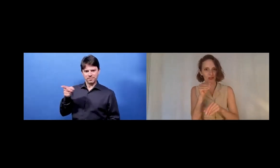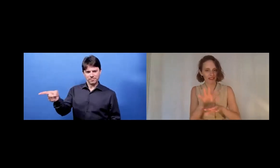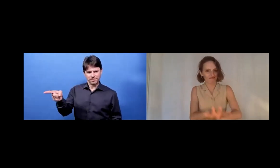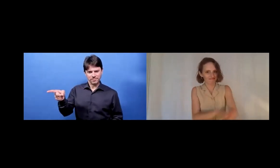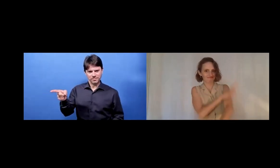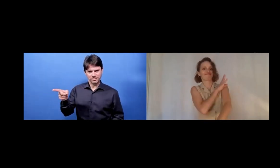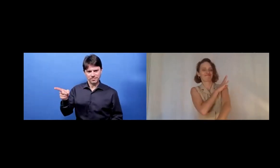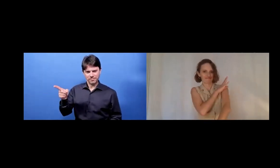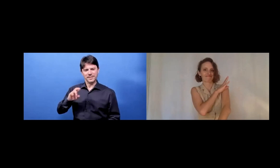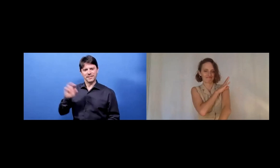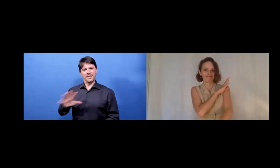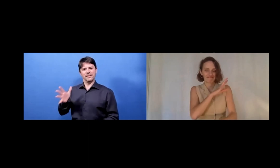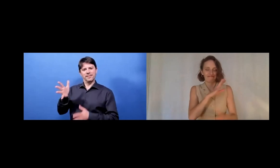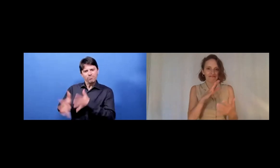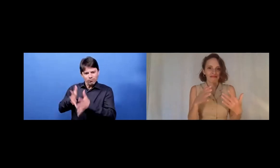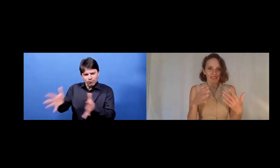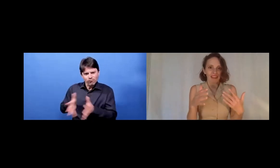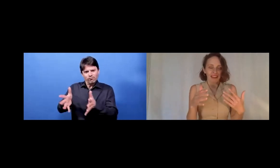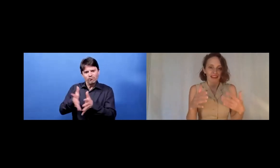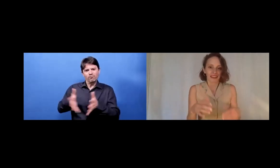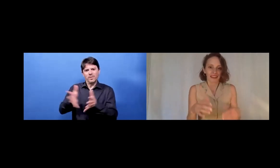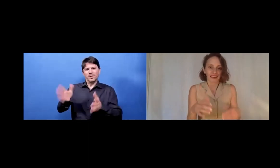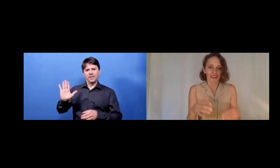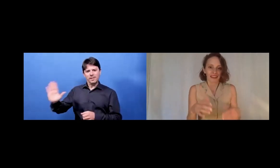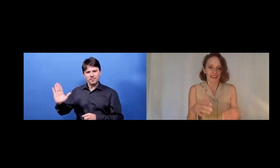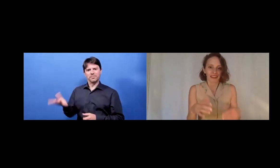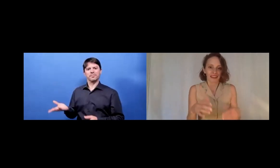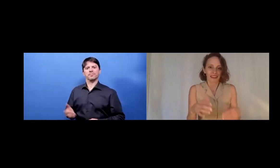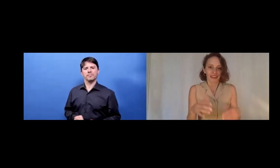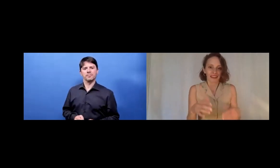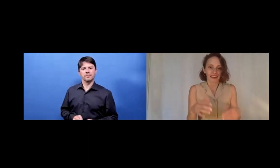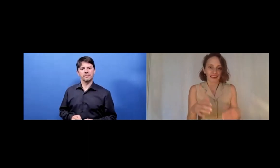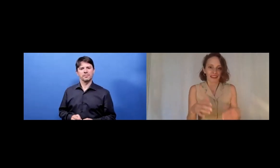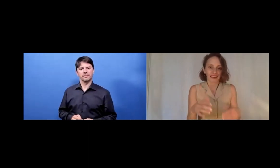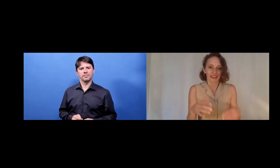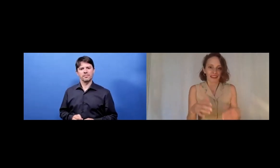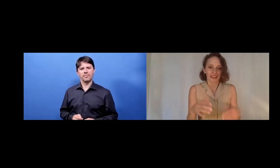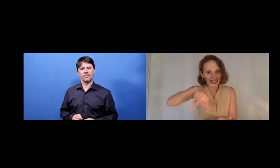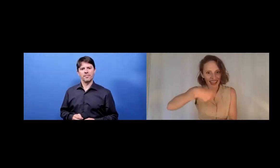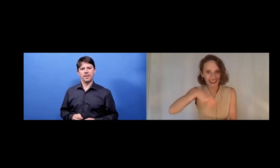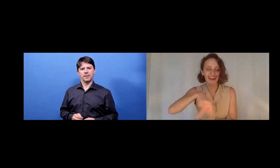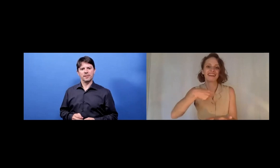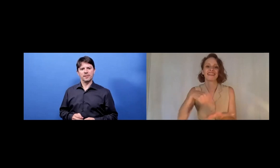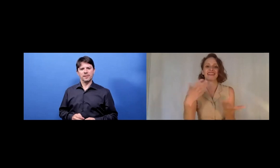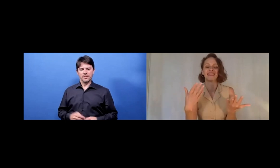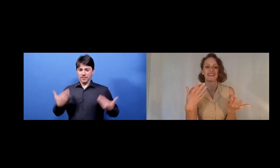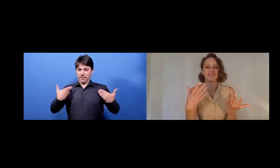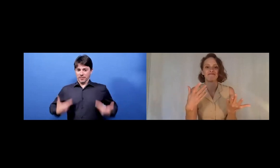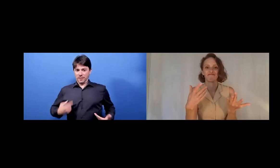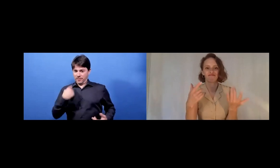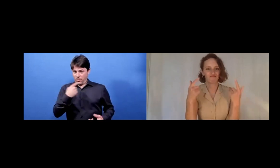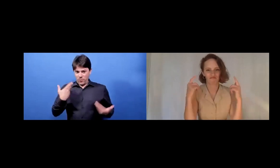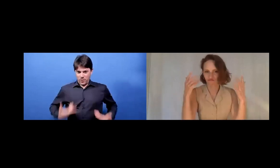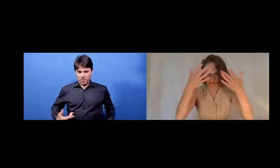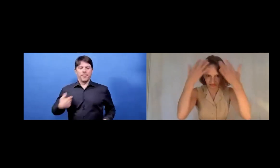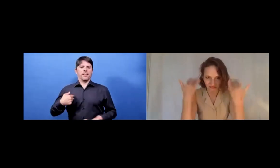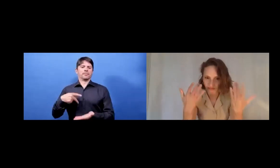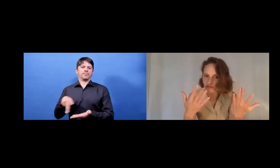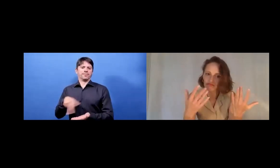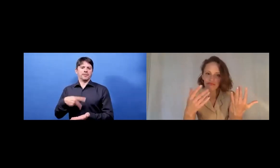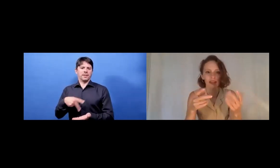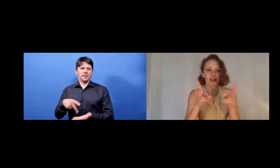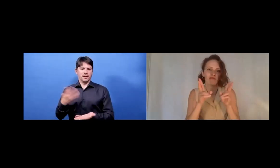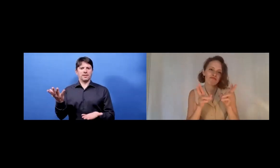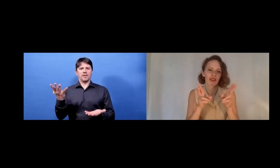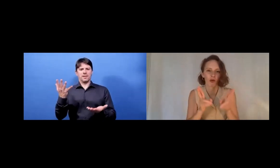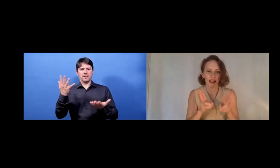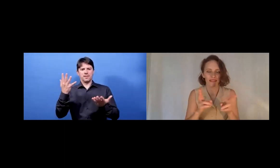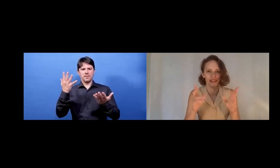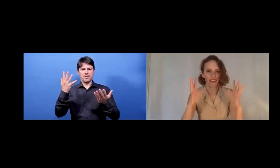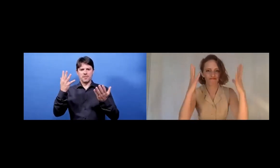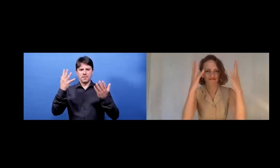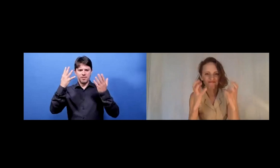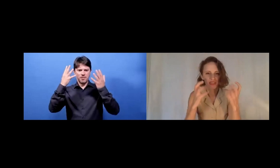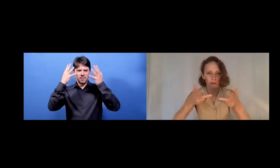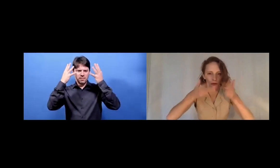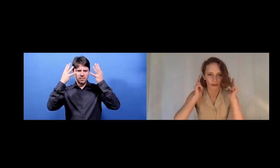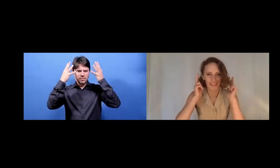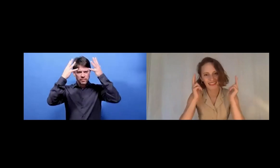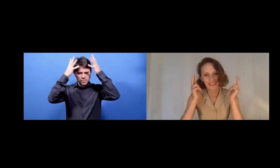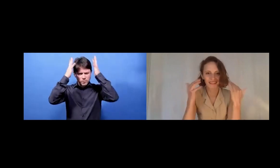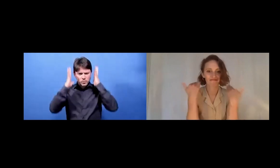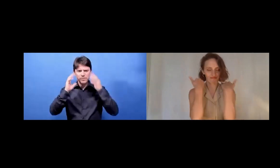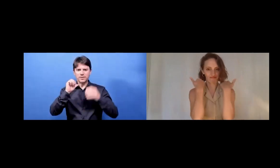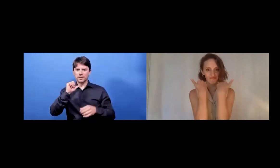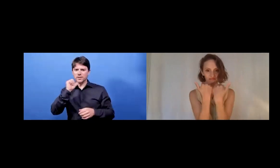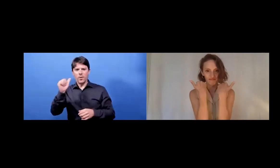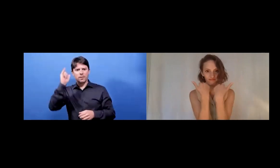It already impressed me a lot. So, my name is Kassandra. I am a white woman with shoulder long hair, which is brown.